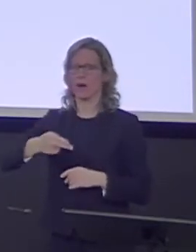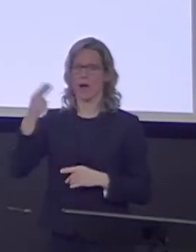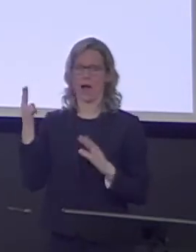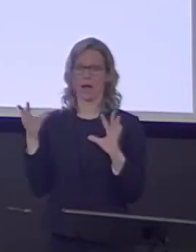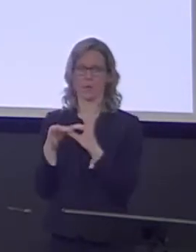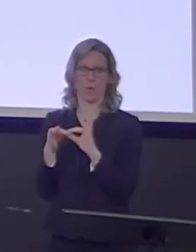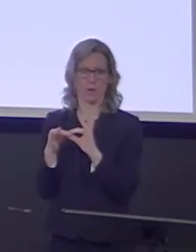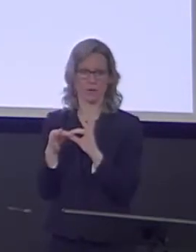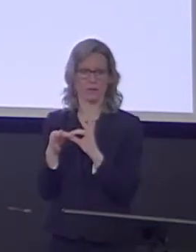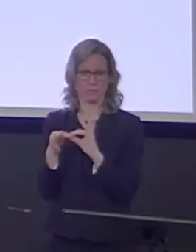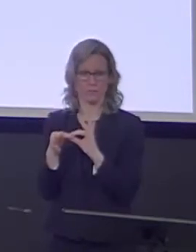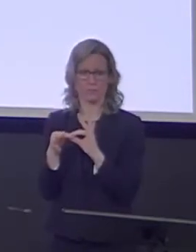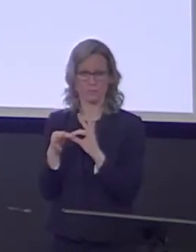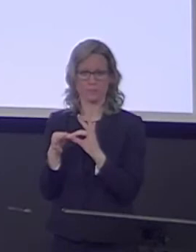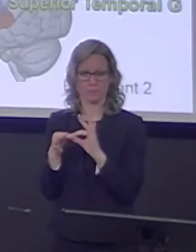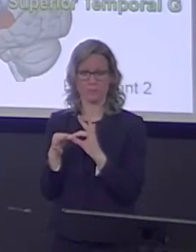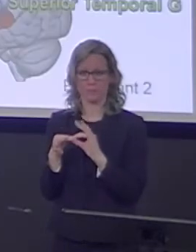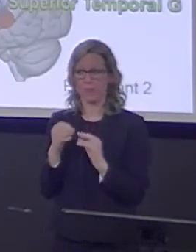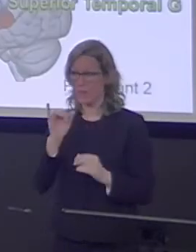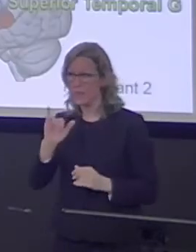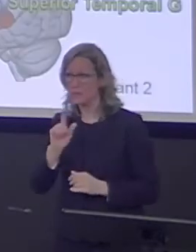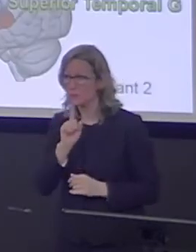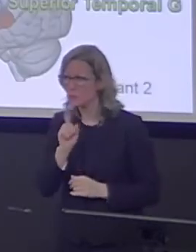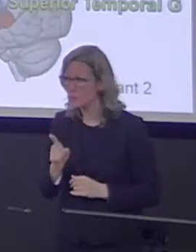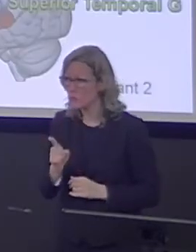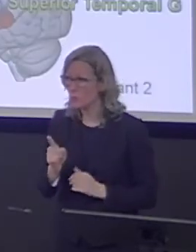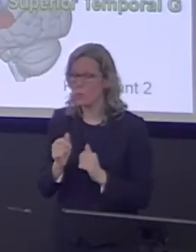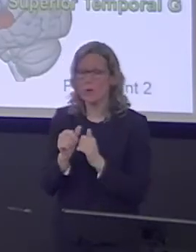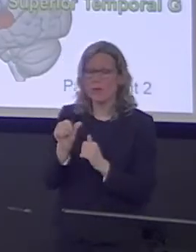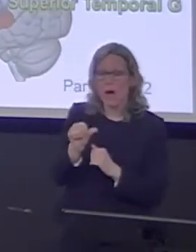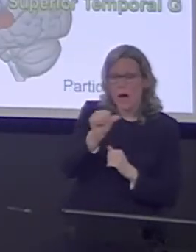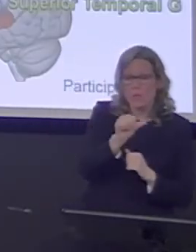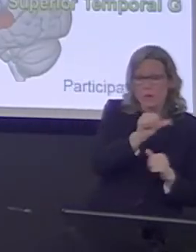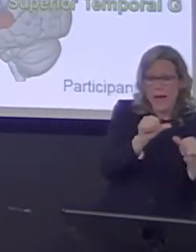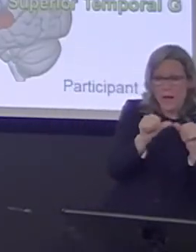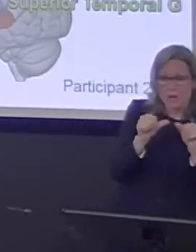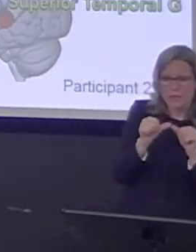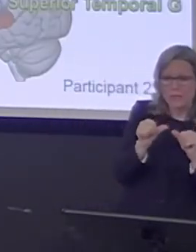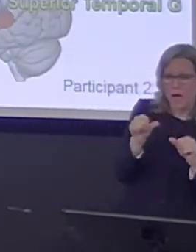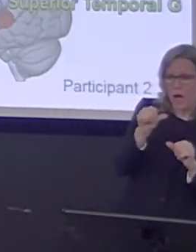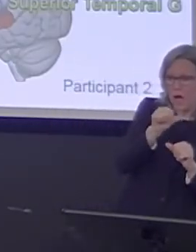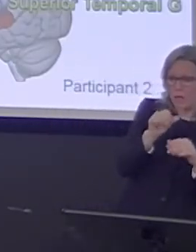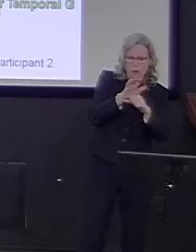And that is true with other areas from the same, other regions from the same area,